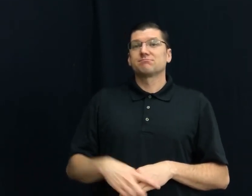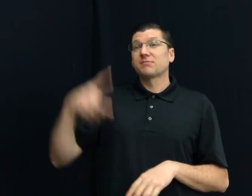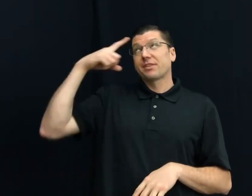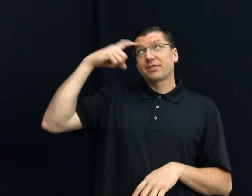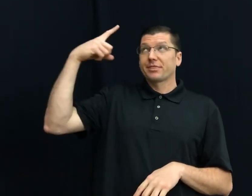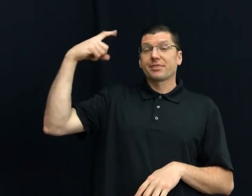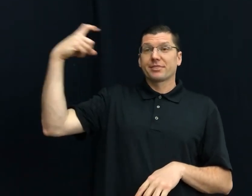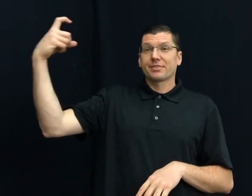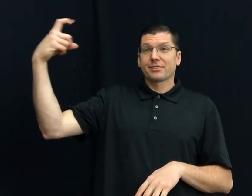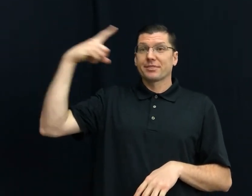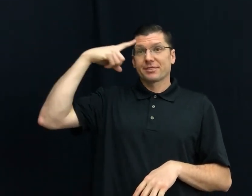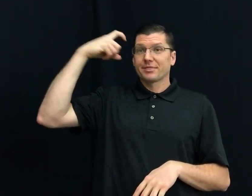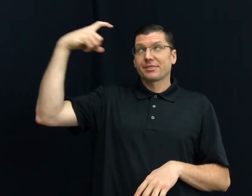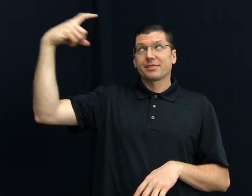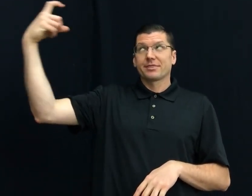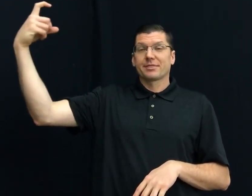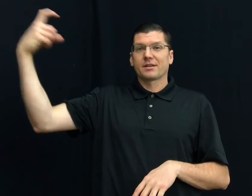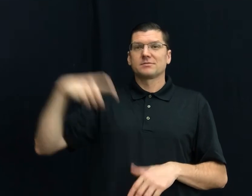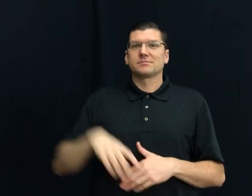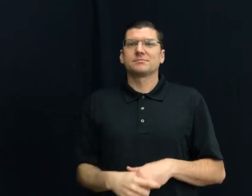30) DAY-DREAM